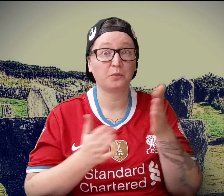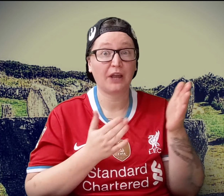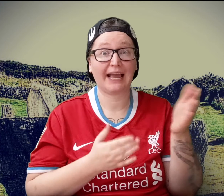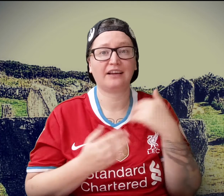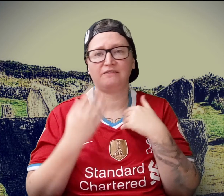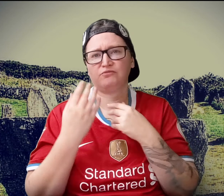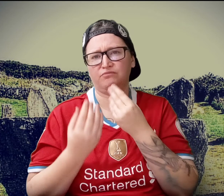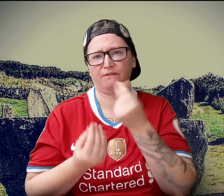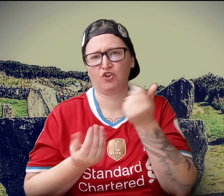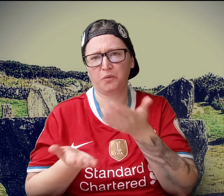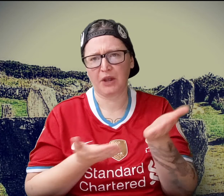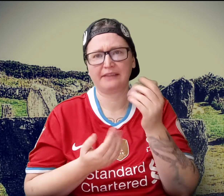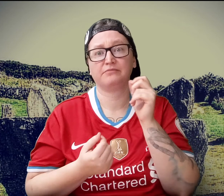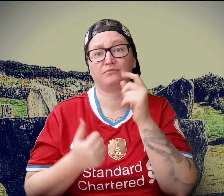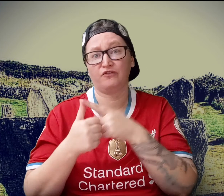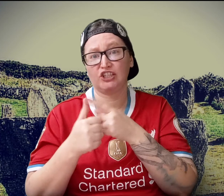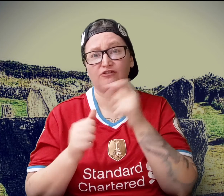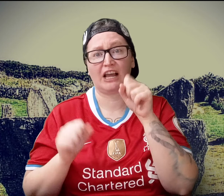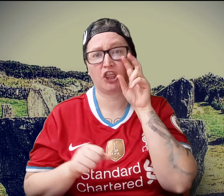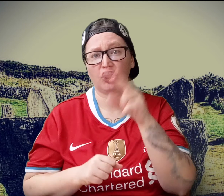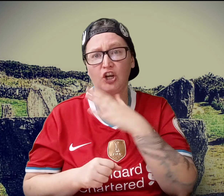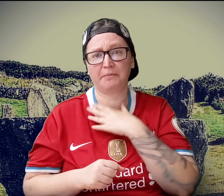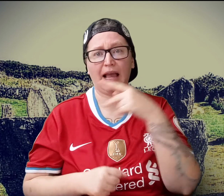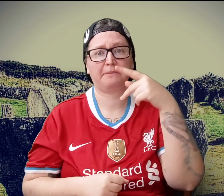if you want to provide support in other ways there's a few different options first